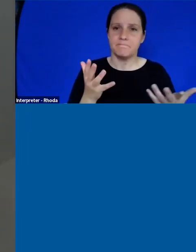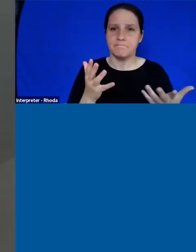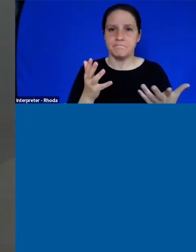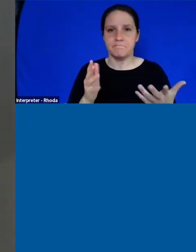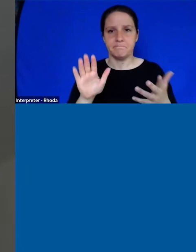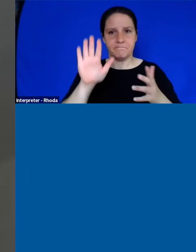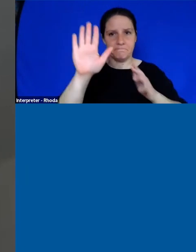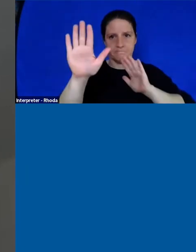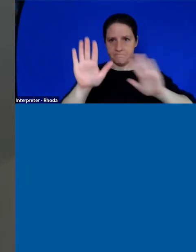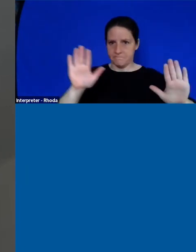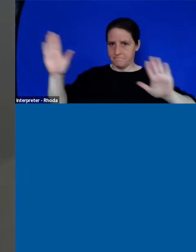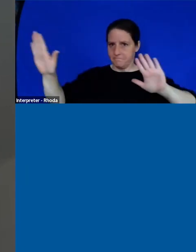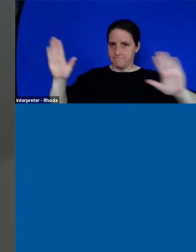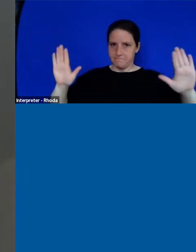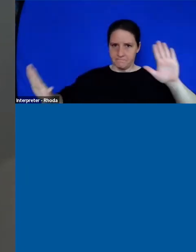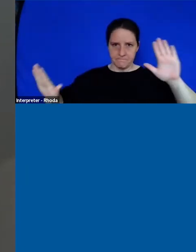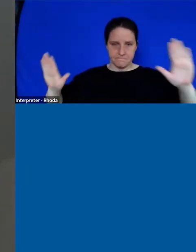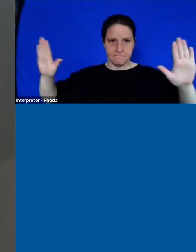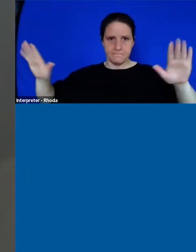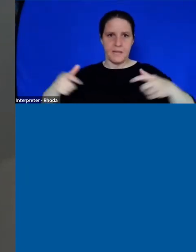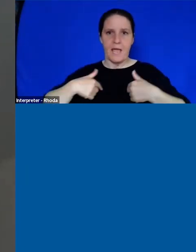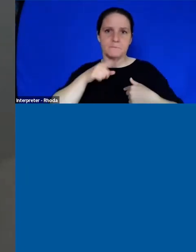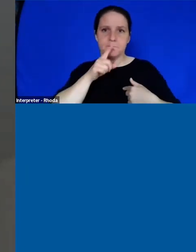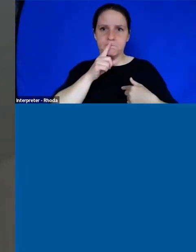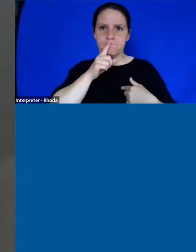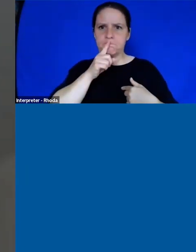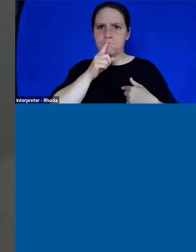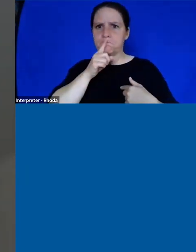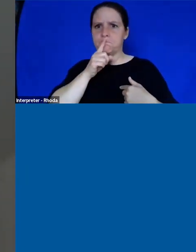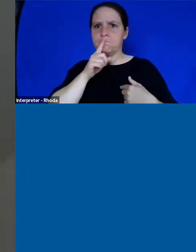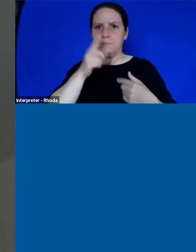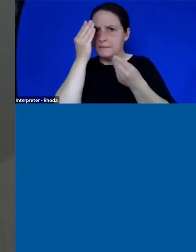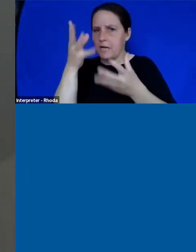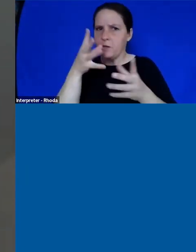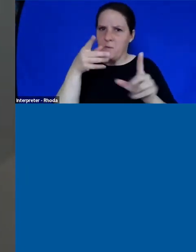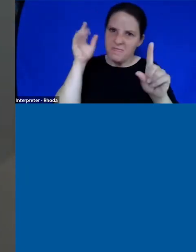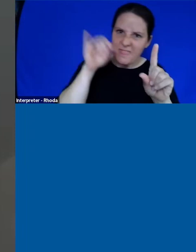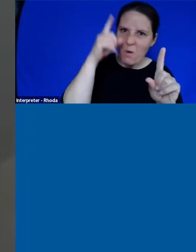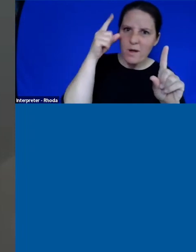I will never say use one screen reader over another. And in fact, I know how to use